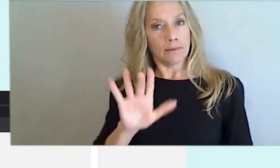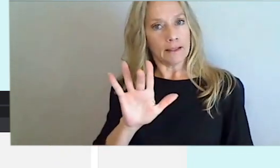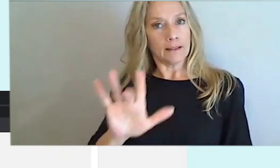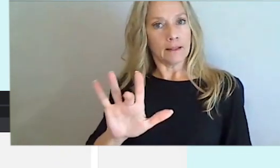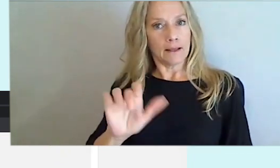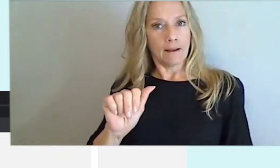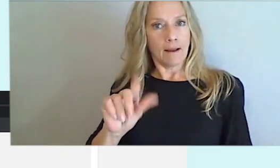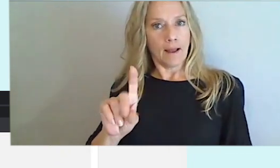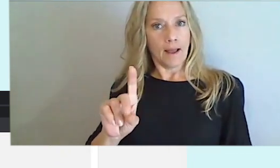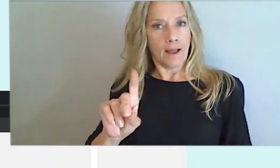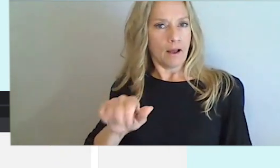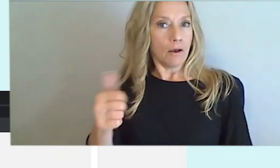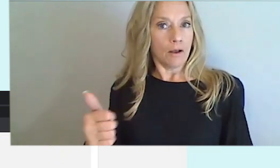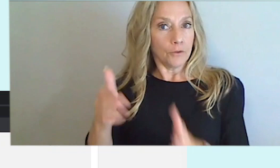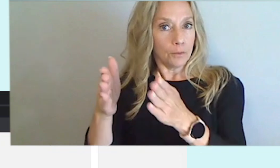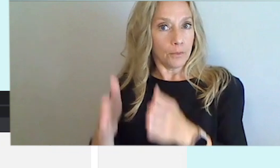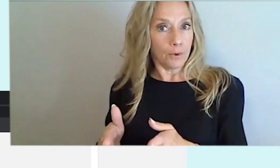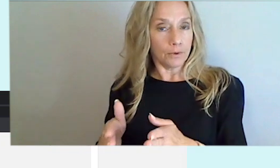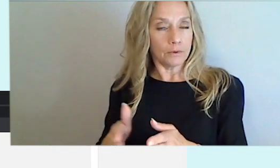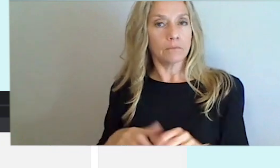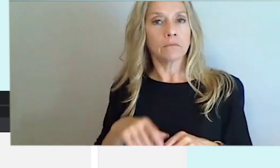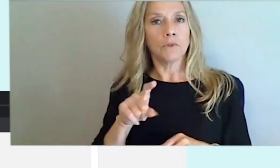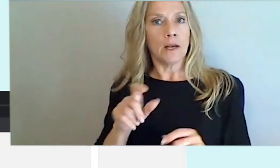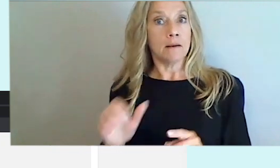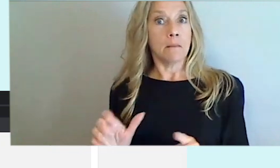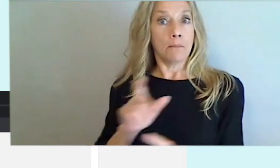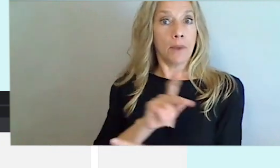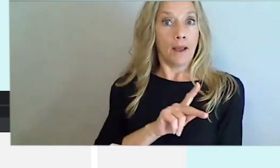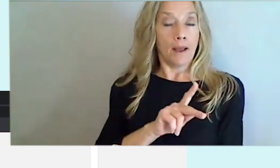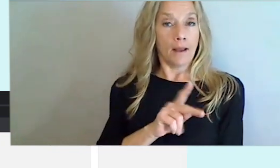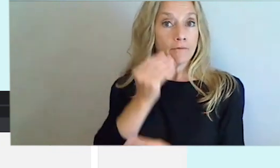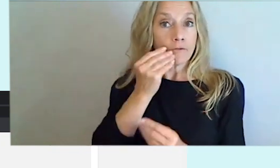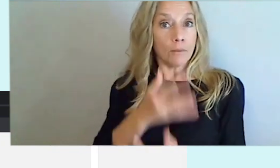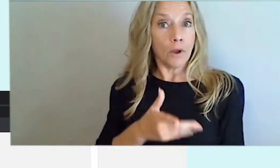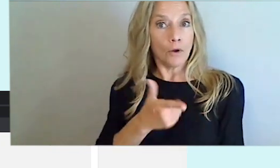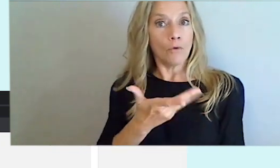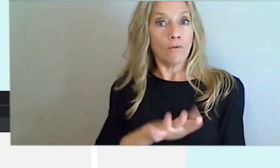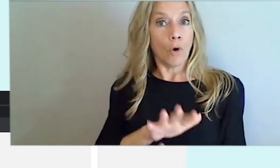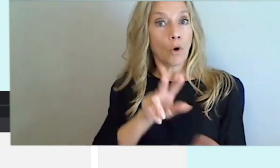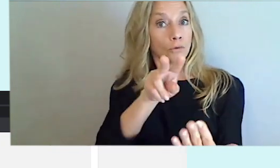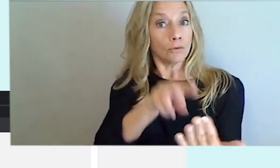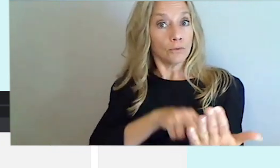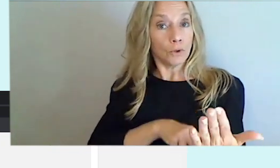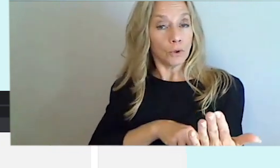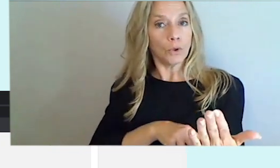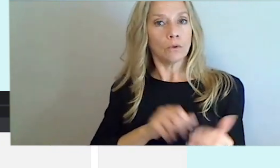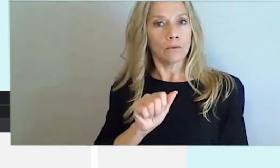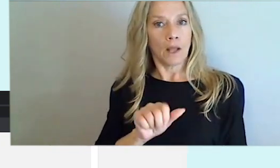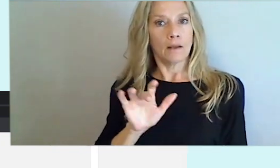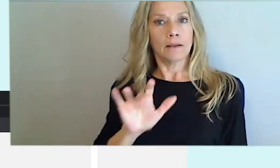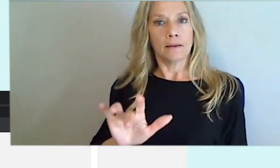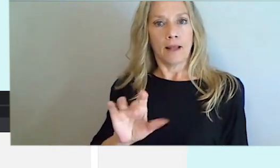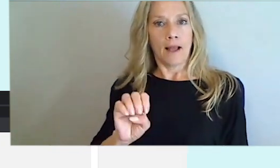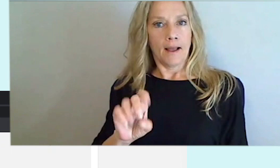If you need to revisit or change information, you've already reviewed, you can click edit to return to the information.